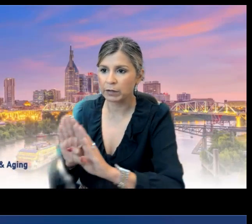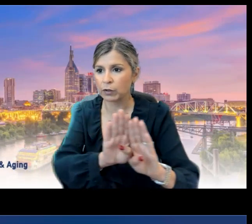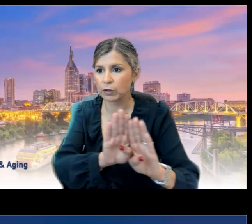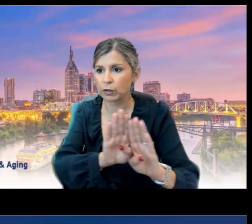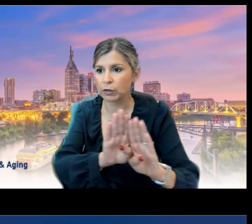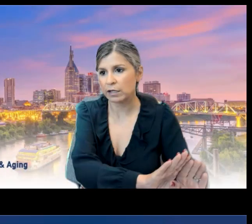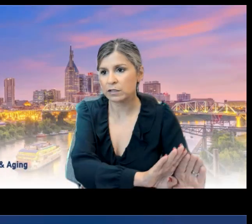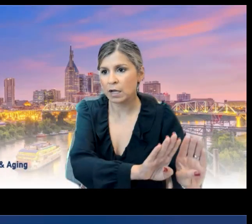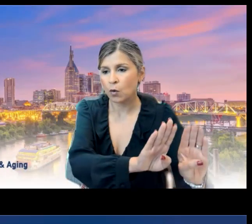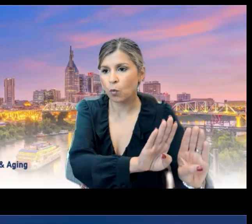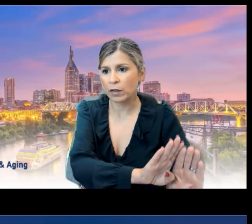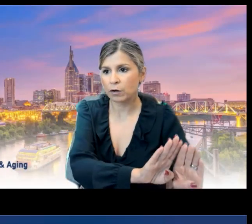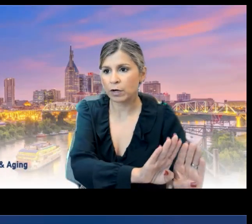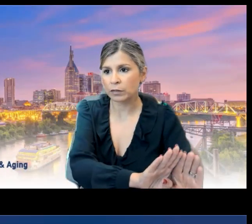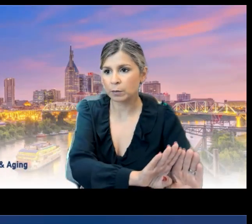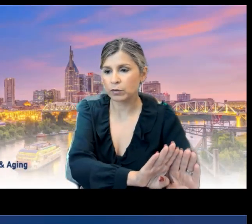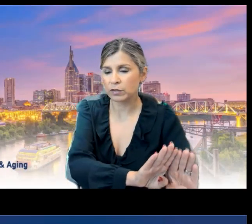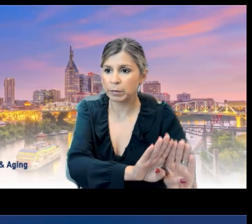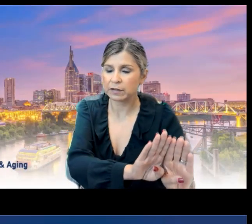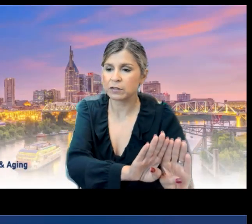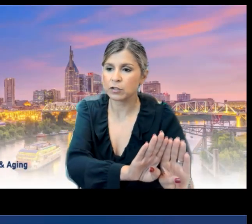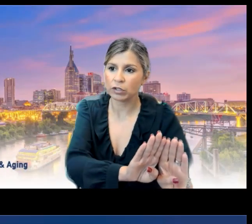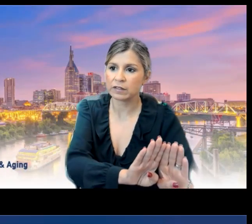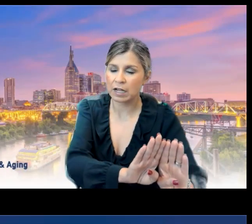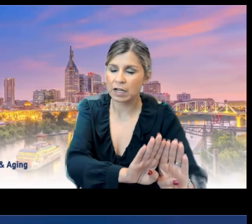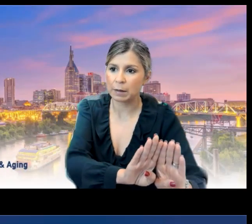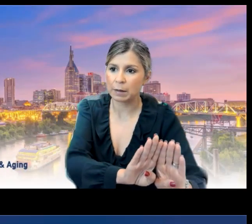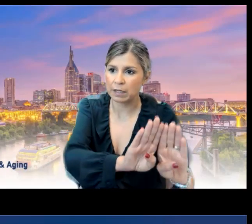But if the question is whether or not the person,